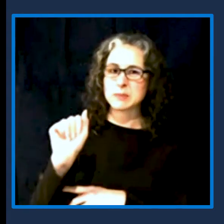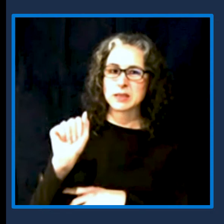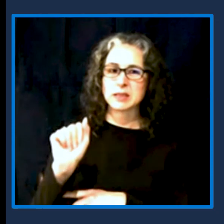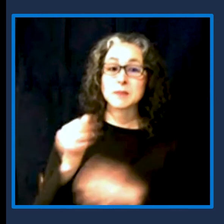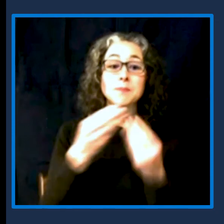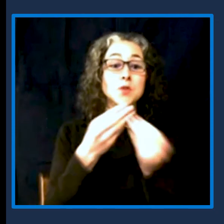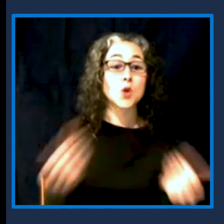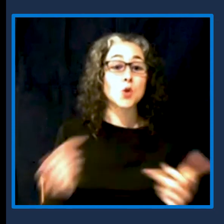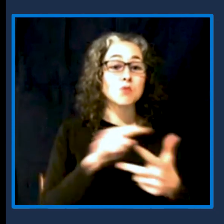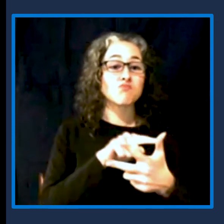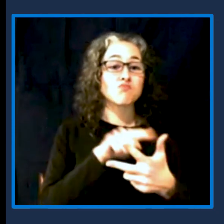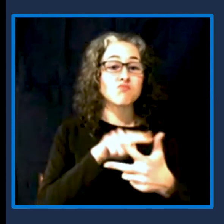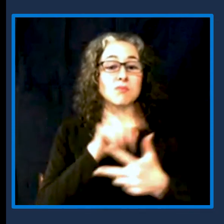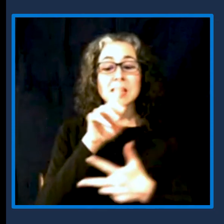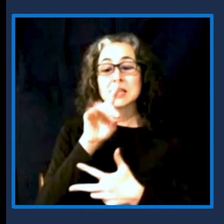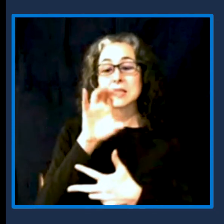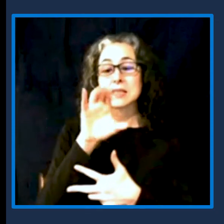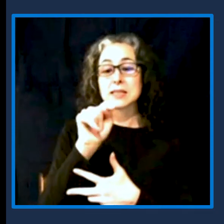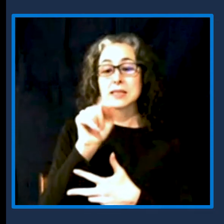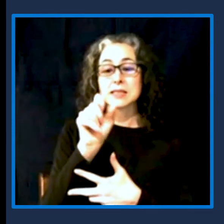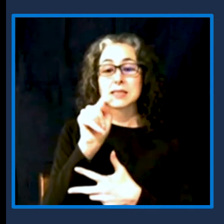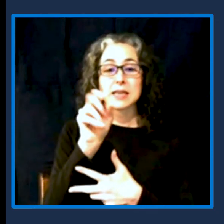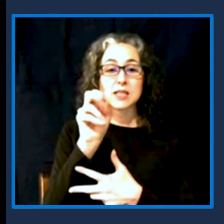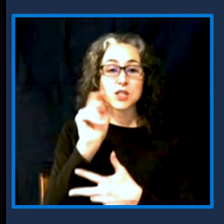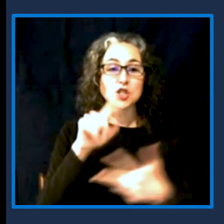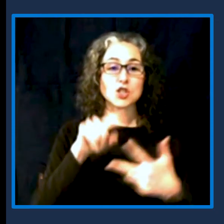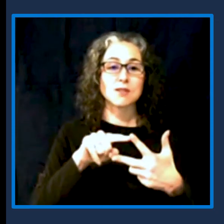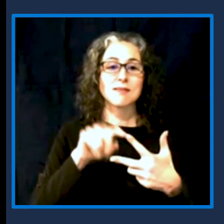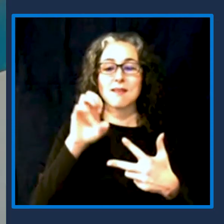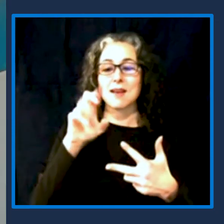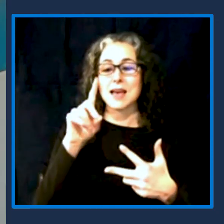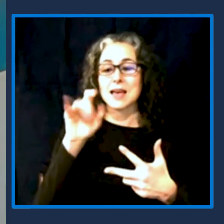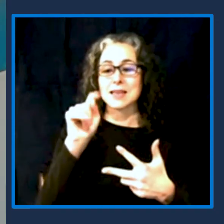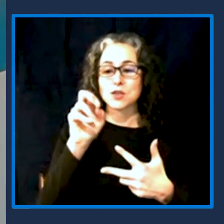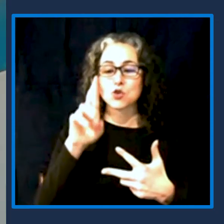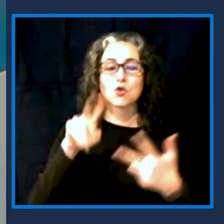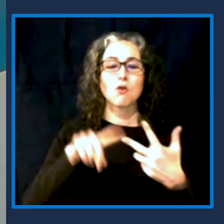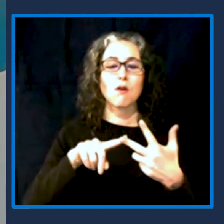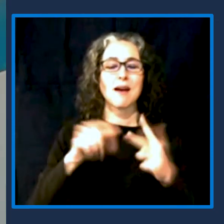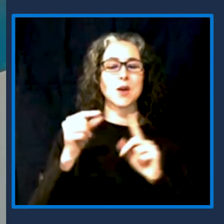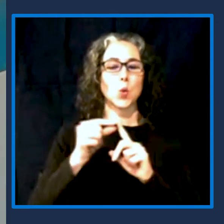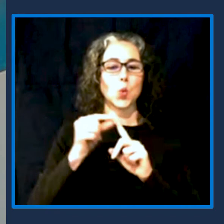to be covering are dictation editor and word prediction lauren would you like to talk about